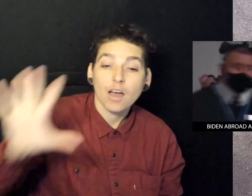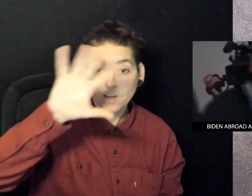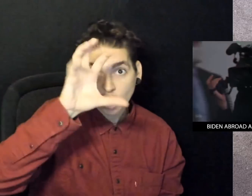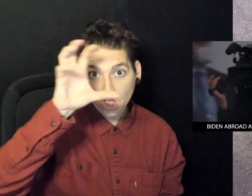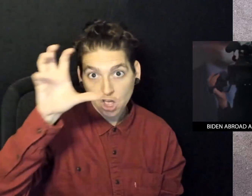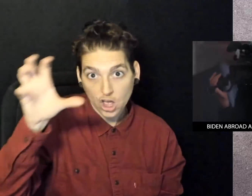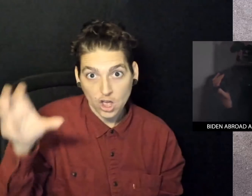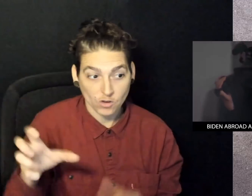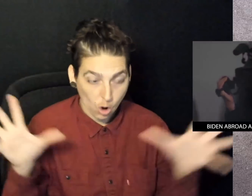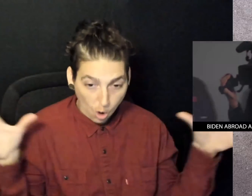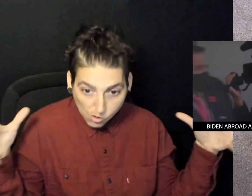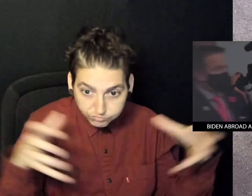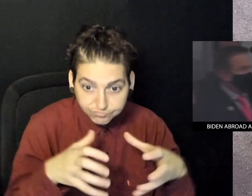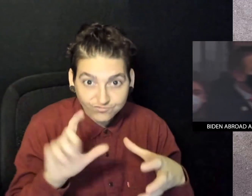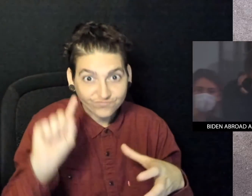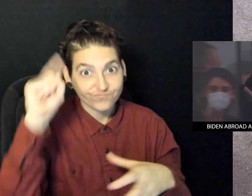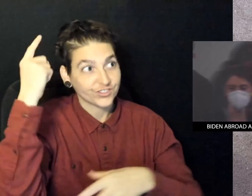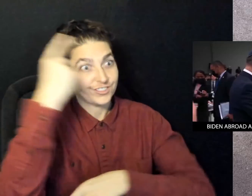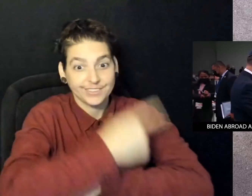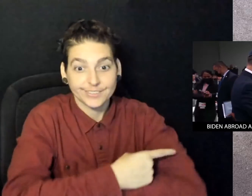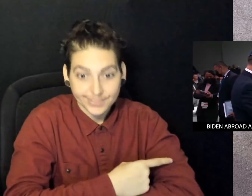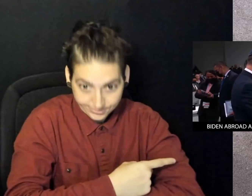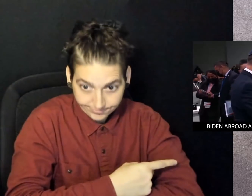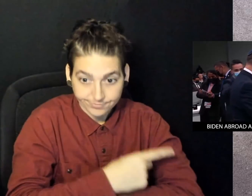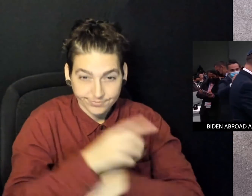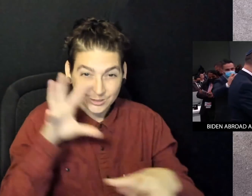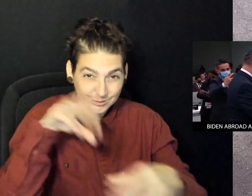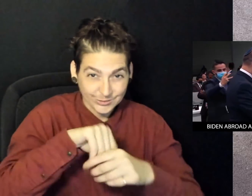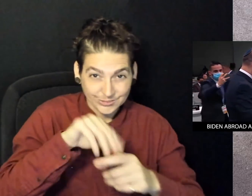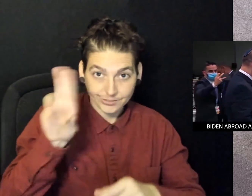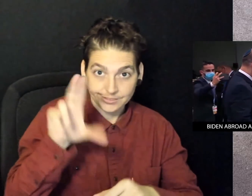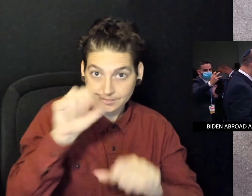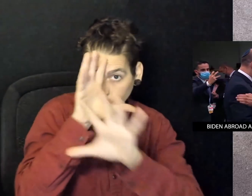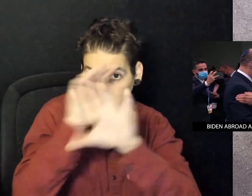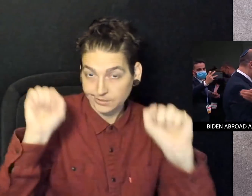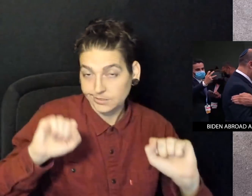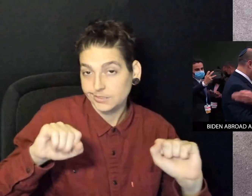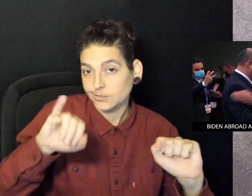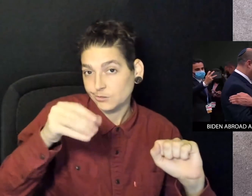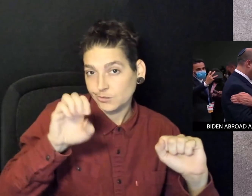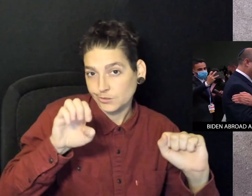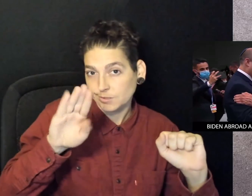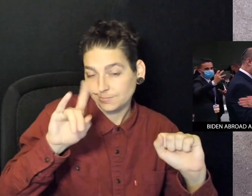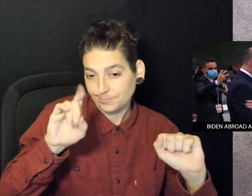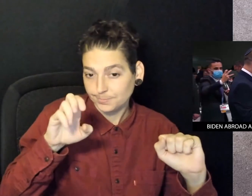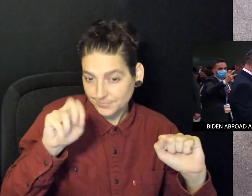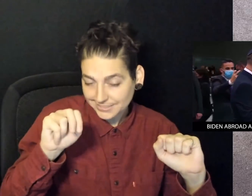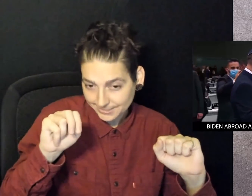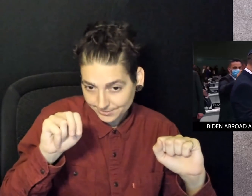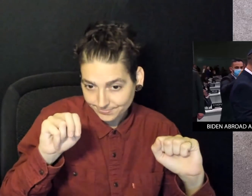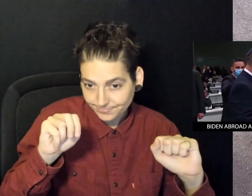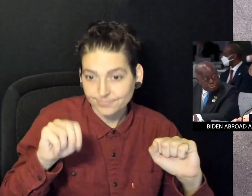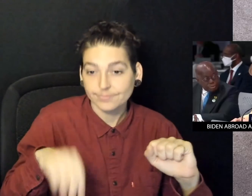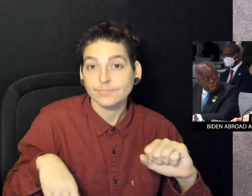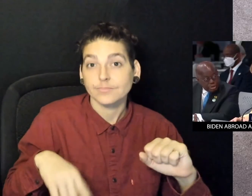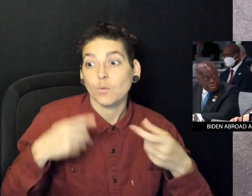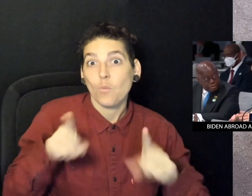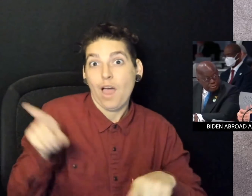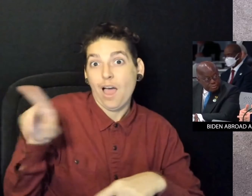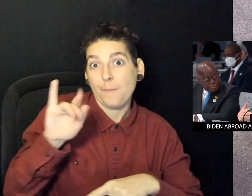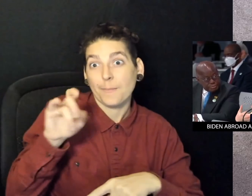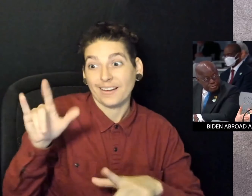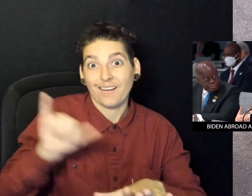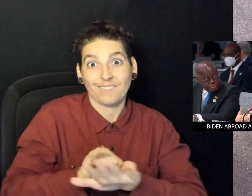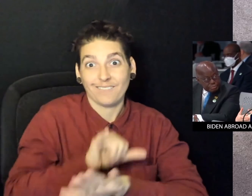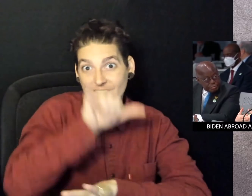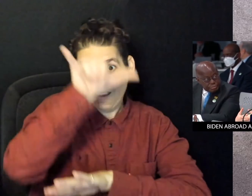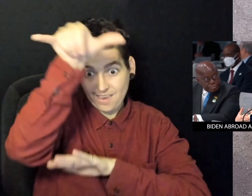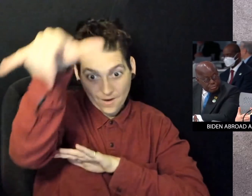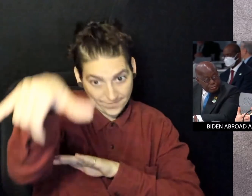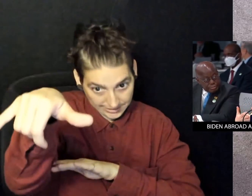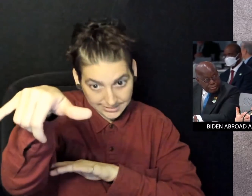a range of countries gathering for the first day including US President Joe Biden while